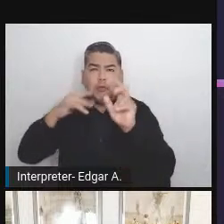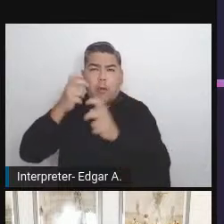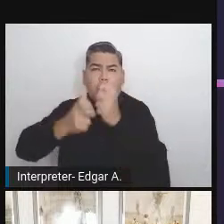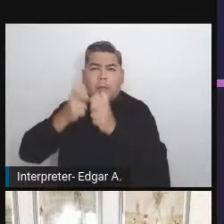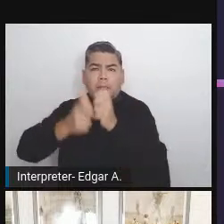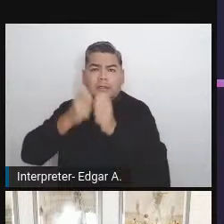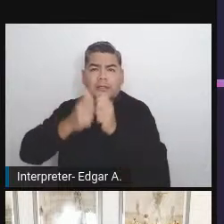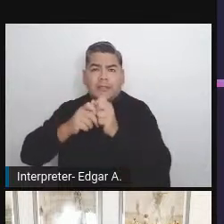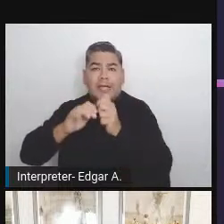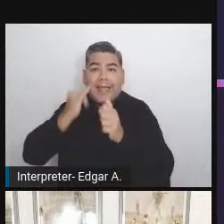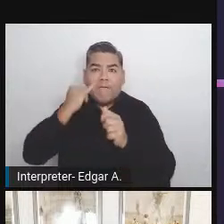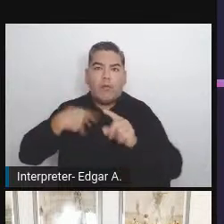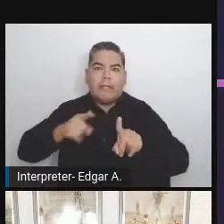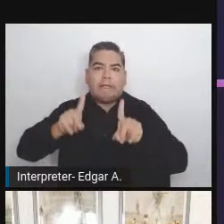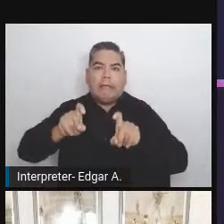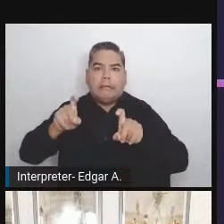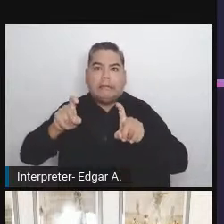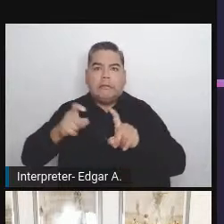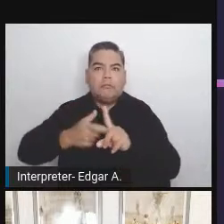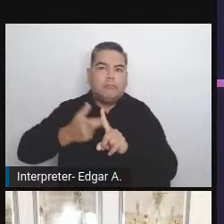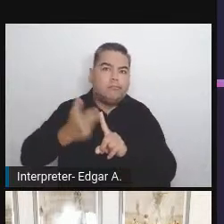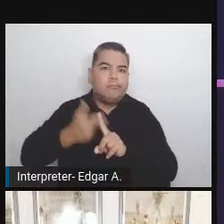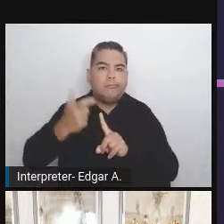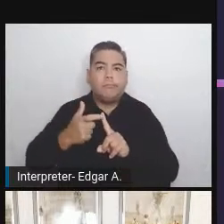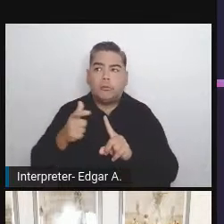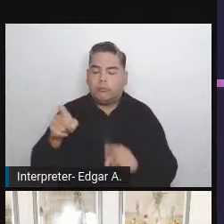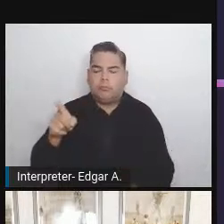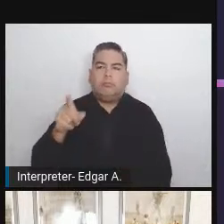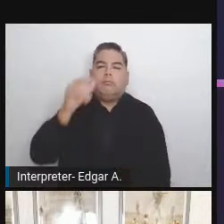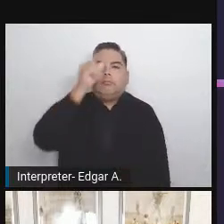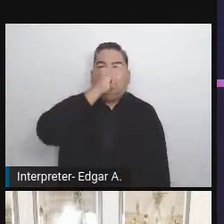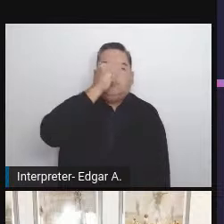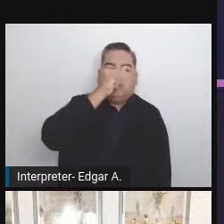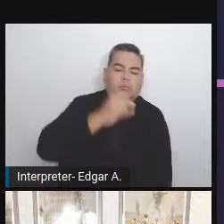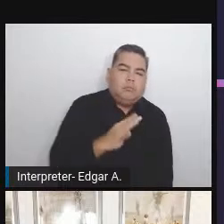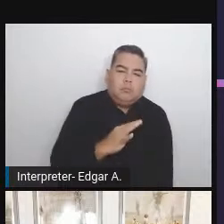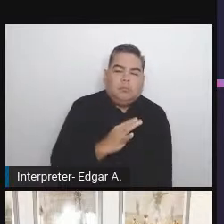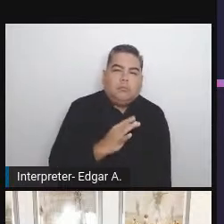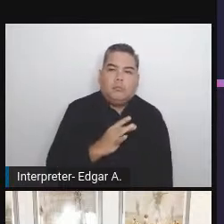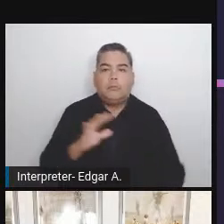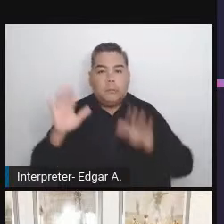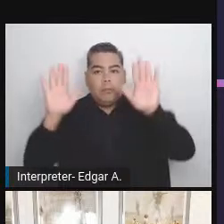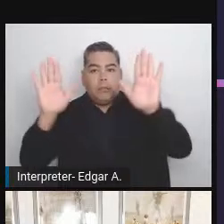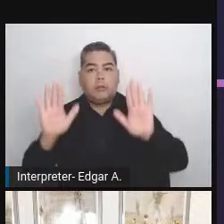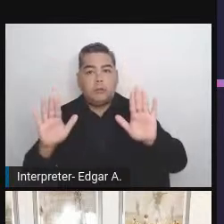on twitter and they've mentioned we can find about 60% issues that way. That is great, a majority of issues.